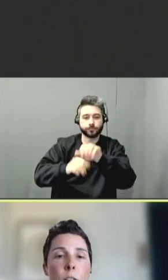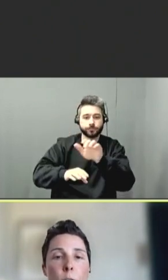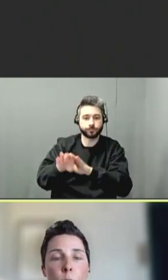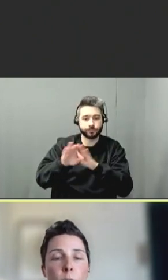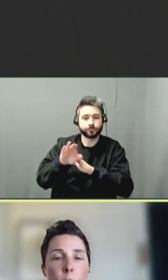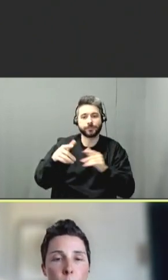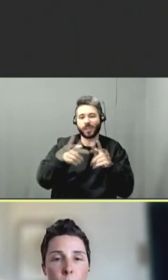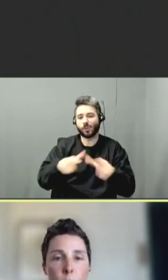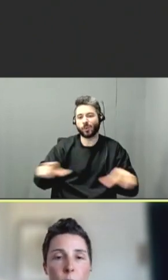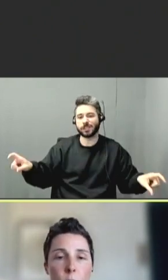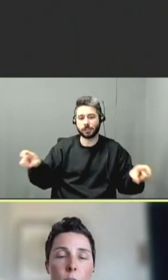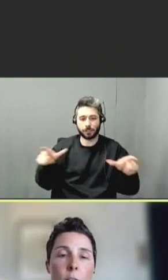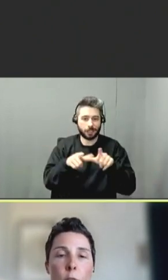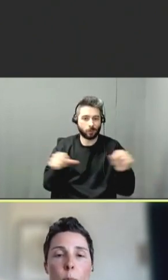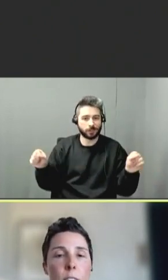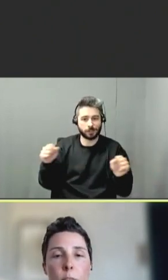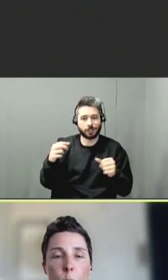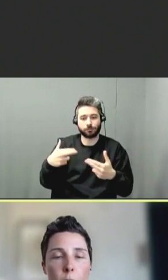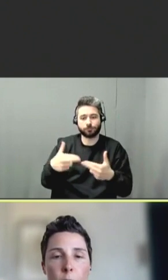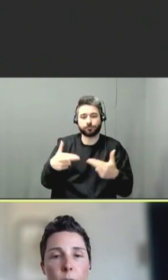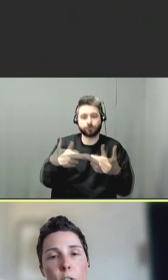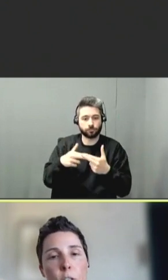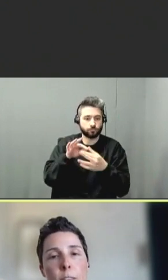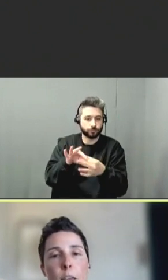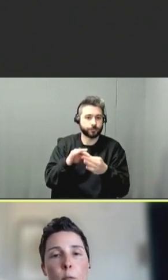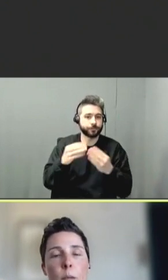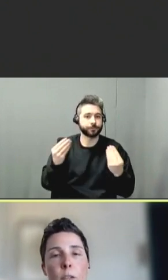regionally relevant materials. For the Pacific Pride Foundation, that meant